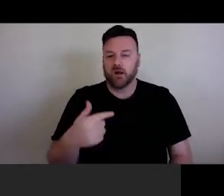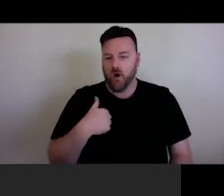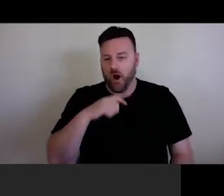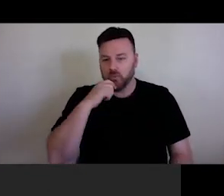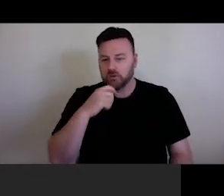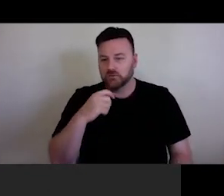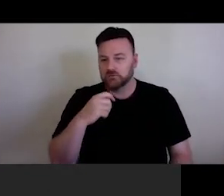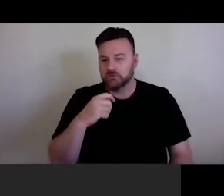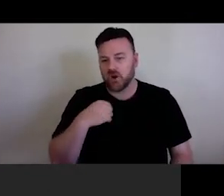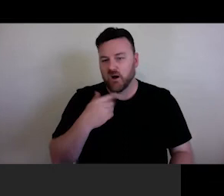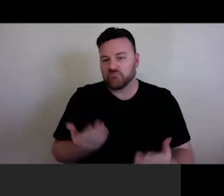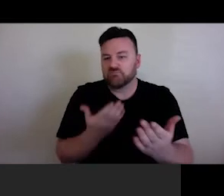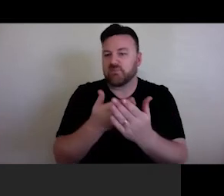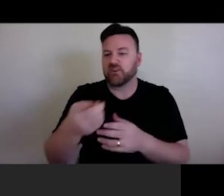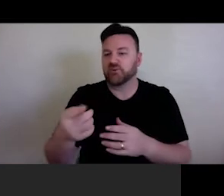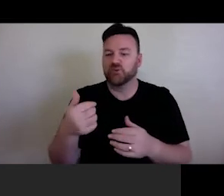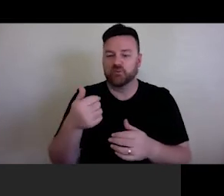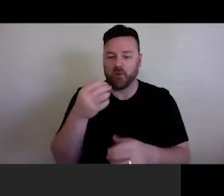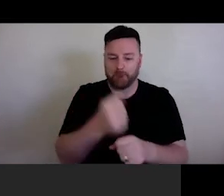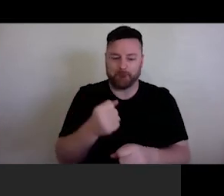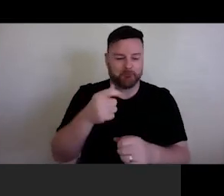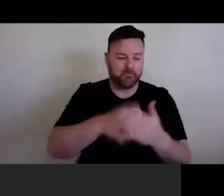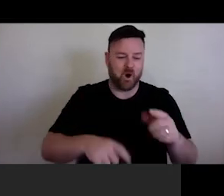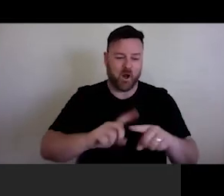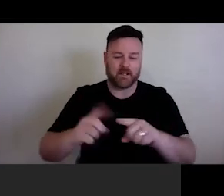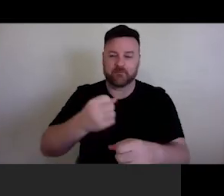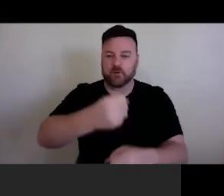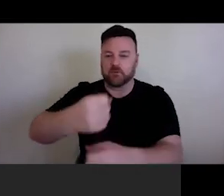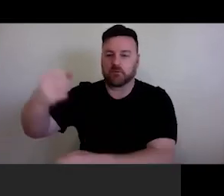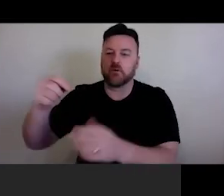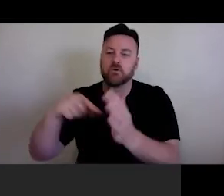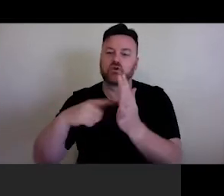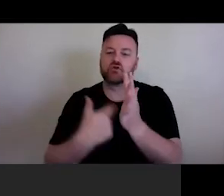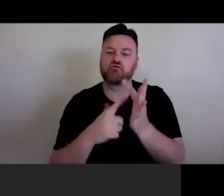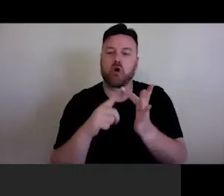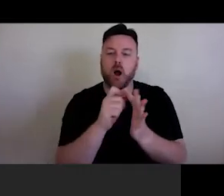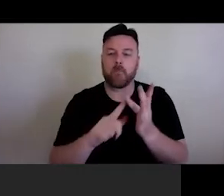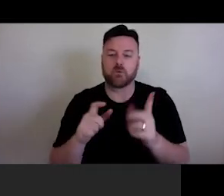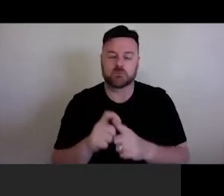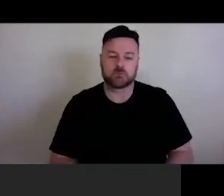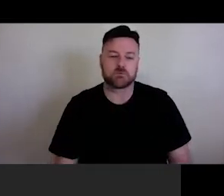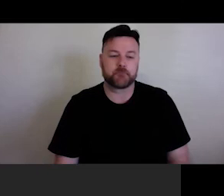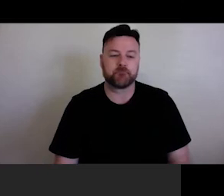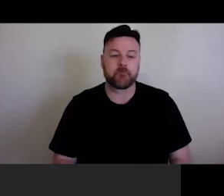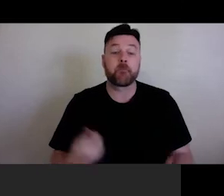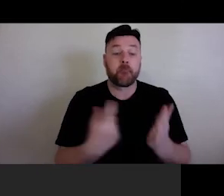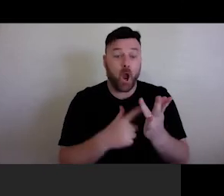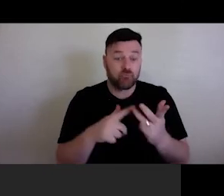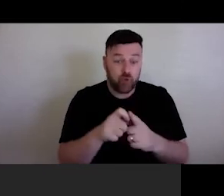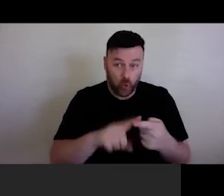that we talked about before for your phones. The Rode wireless unit as well and if you happen to have a sound desk or something in the venue